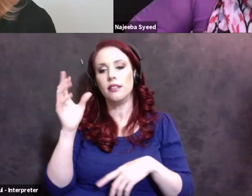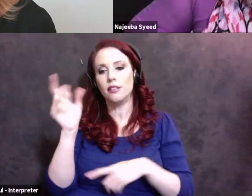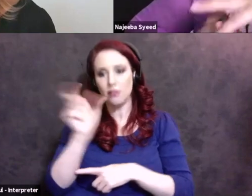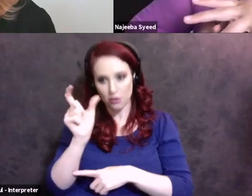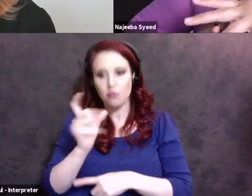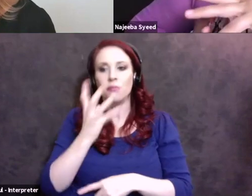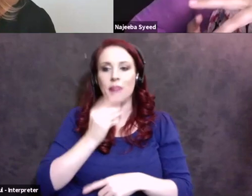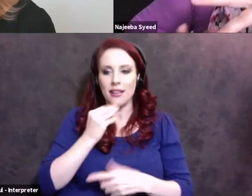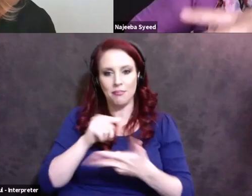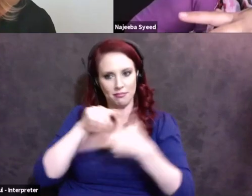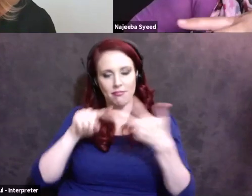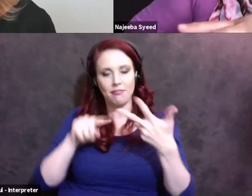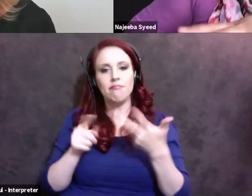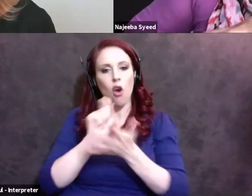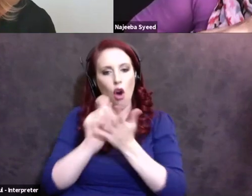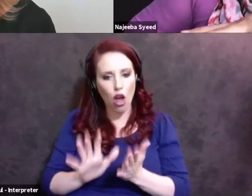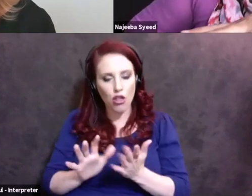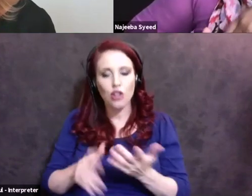that maybe identify with multiple religious traditions.